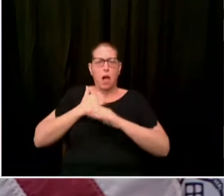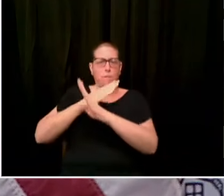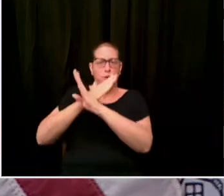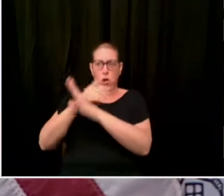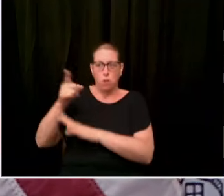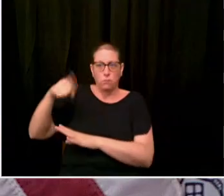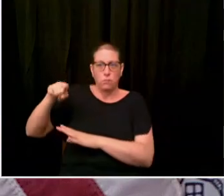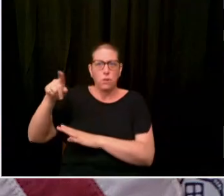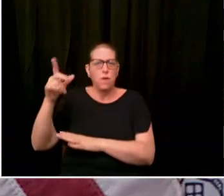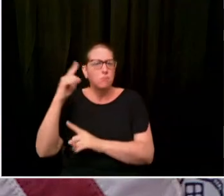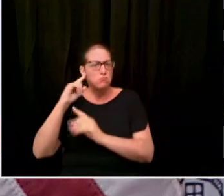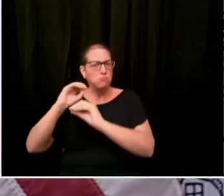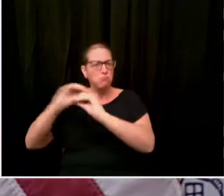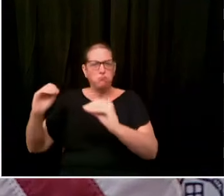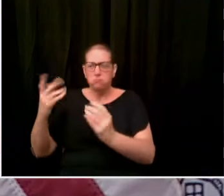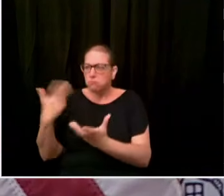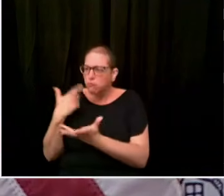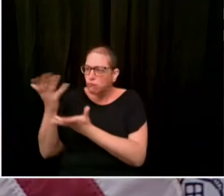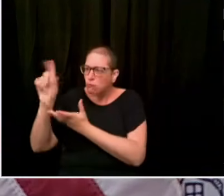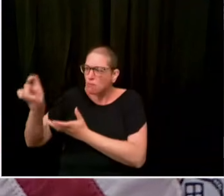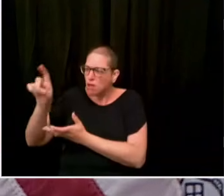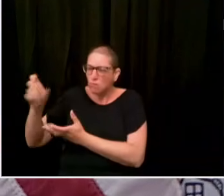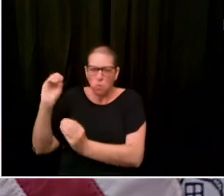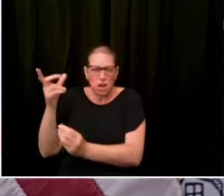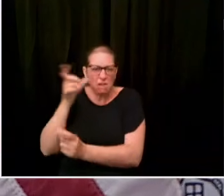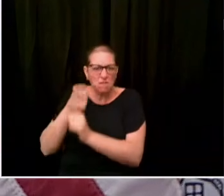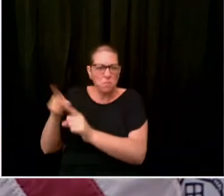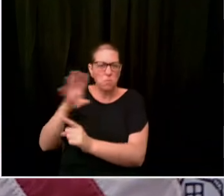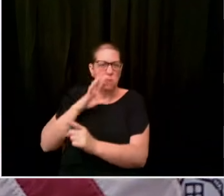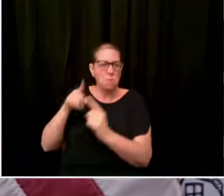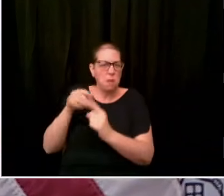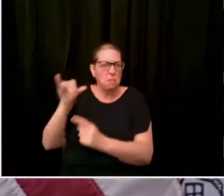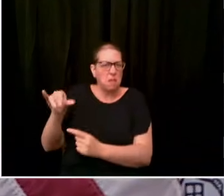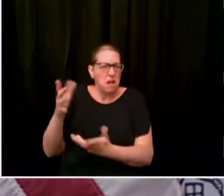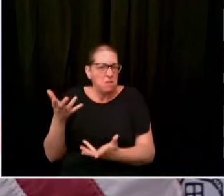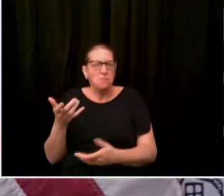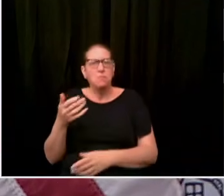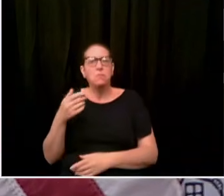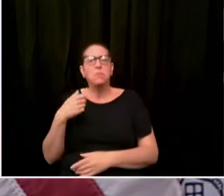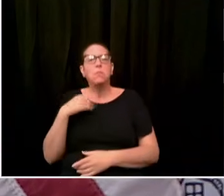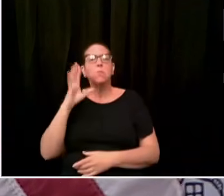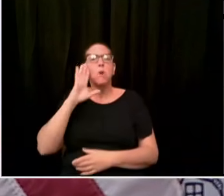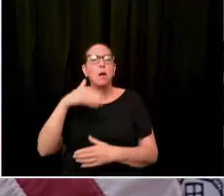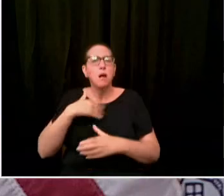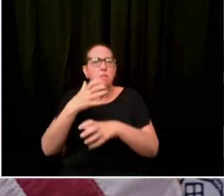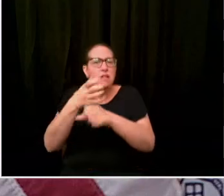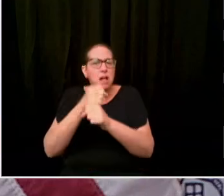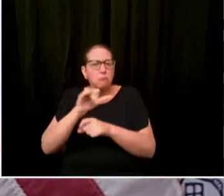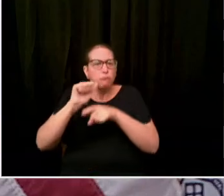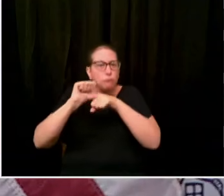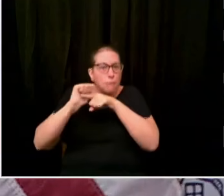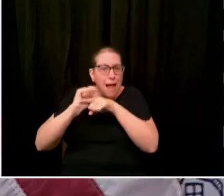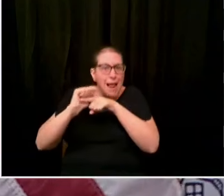BEGIN TRAINING. WHEN WILL THE TRAINING BEGIN? HOW LONG WILL IT TAKE? WILL IT BE DIFFERENT?